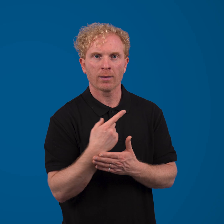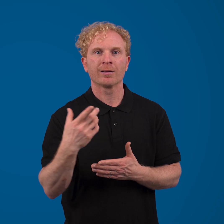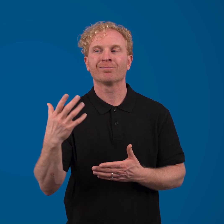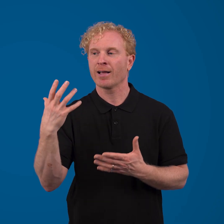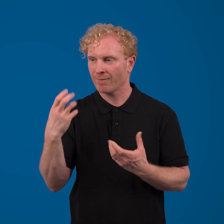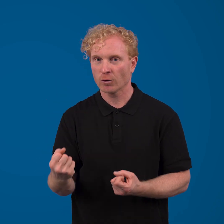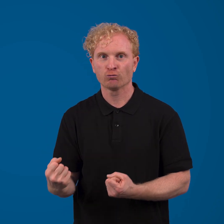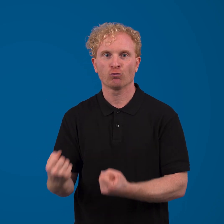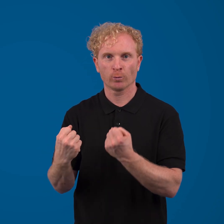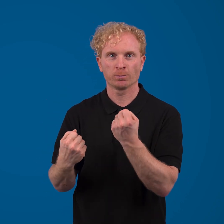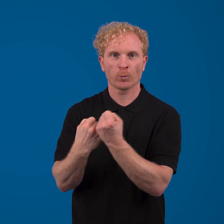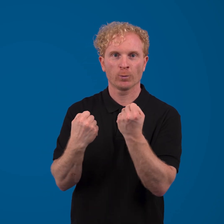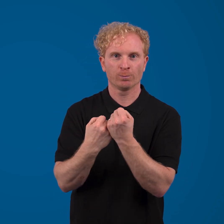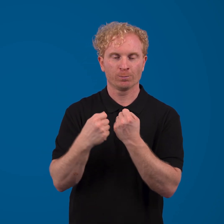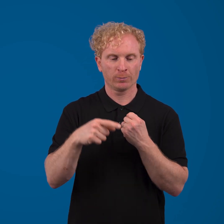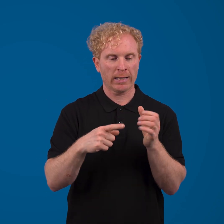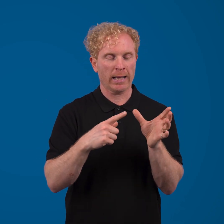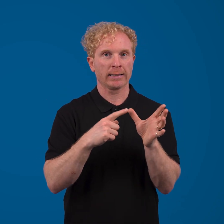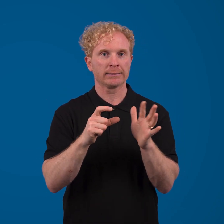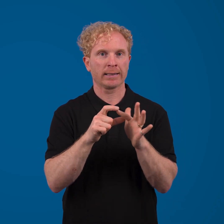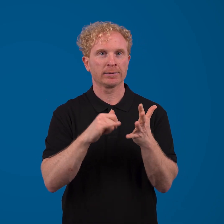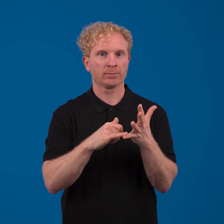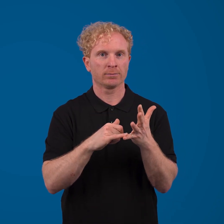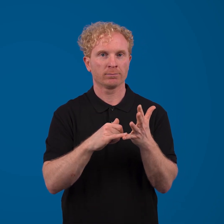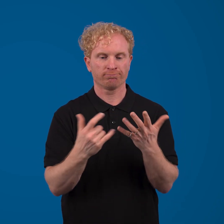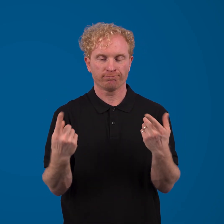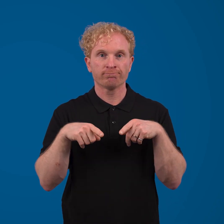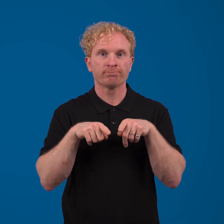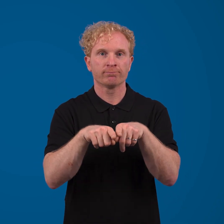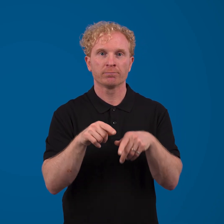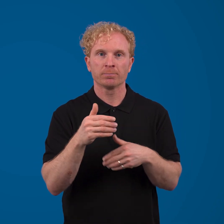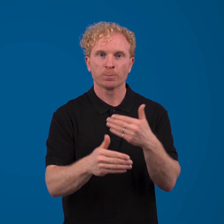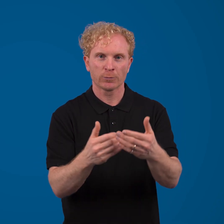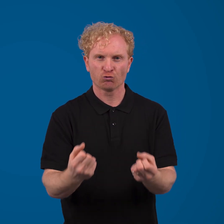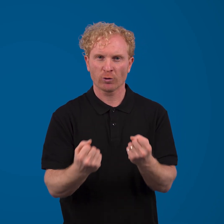There was strong support to strengthen ADS compliance mechanisms